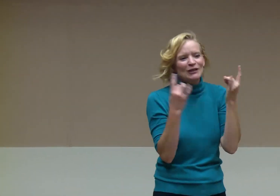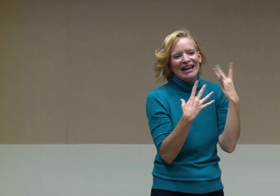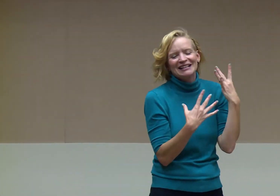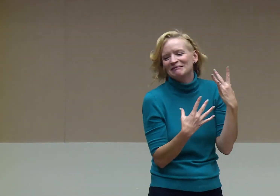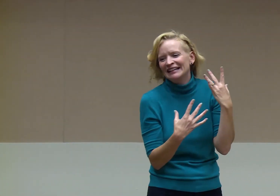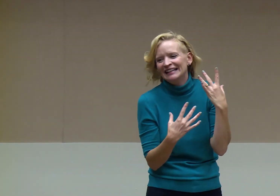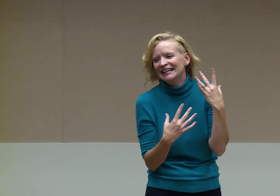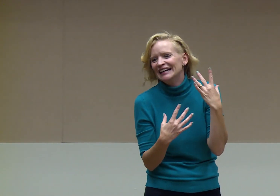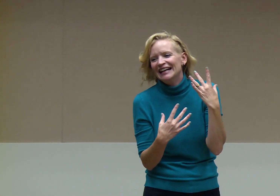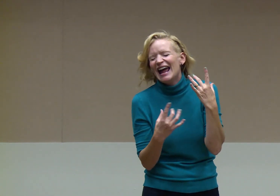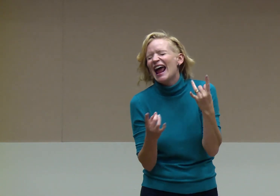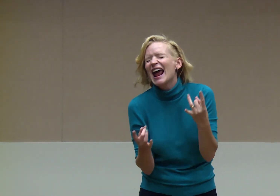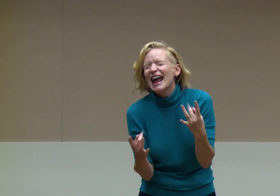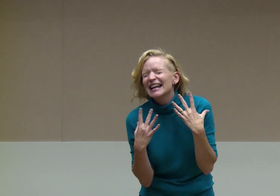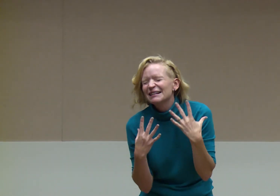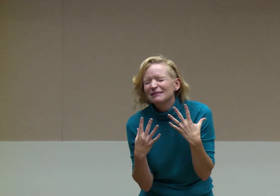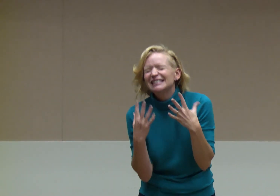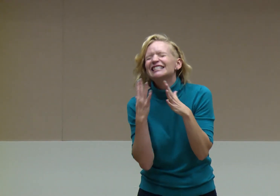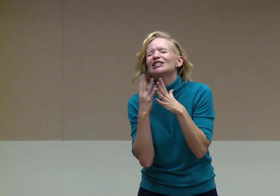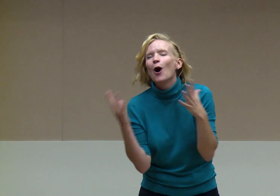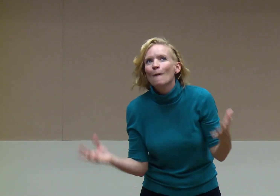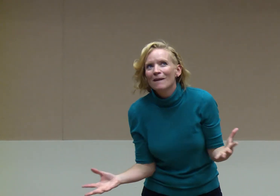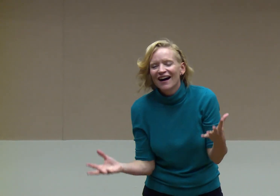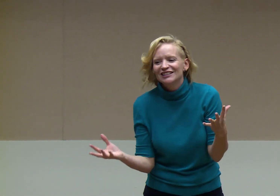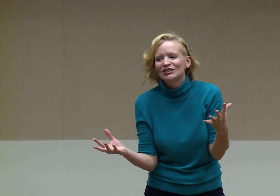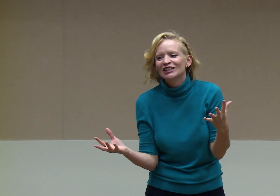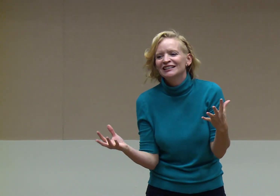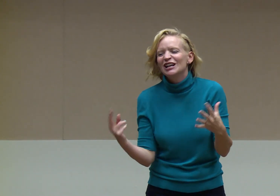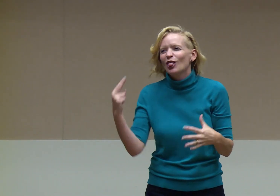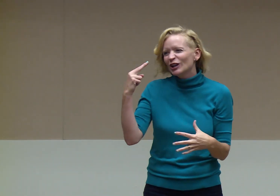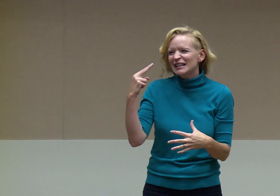The coach hated me. Hated me. Oh, my gosh.